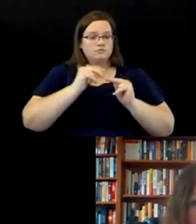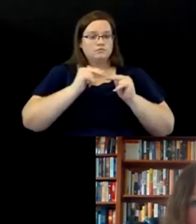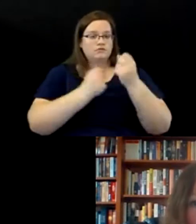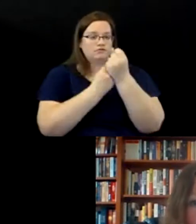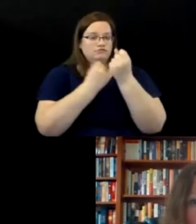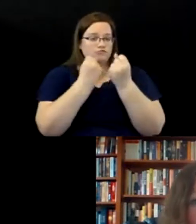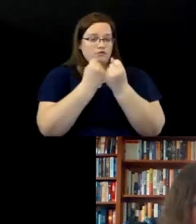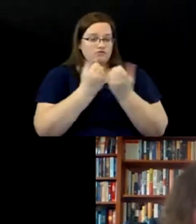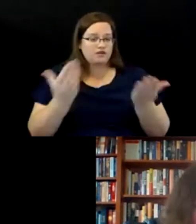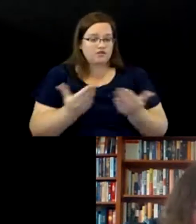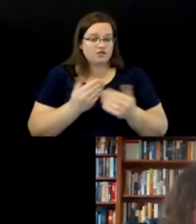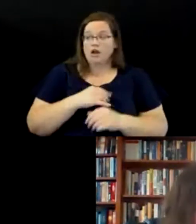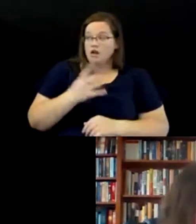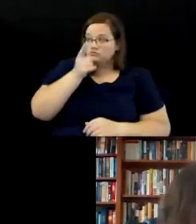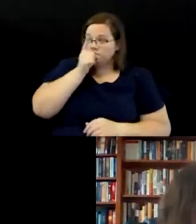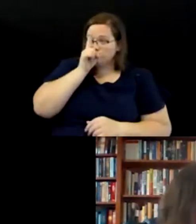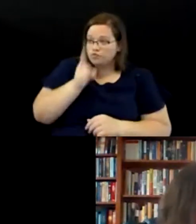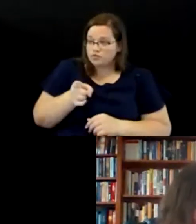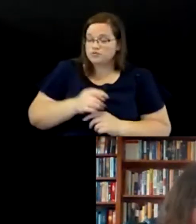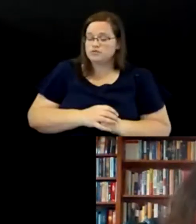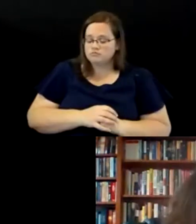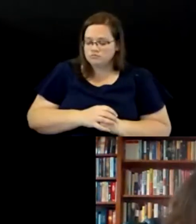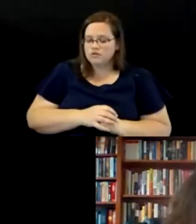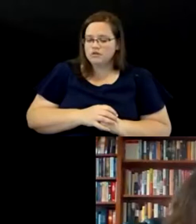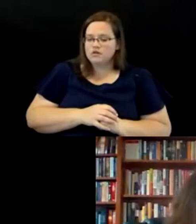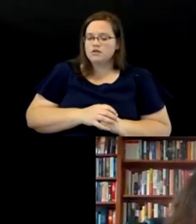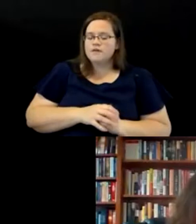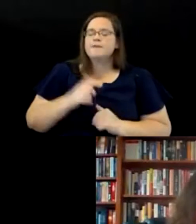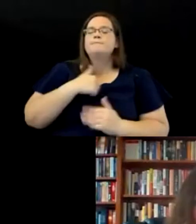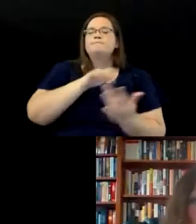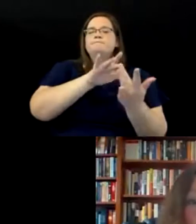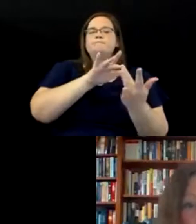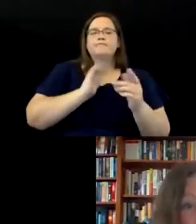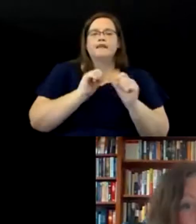Monica: Sure. So I've reached out to our agency of education